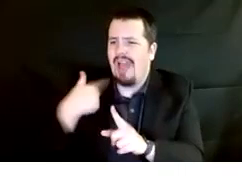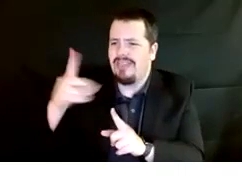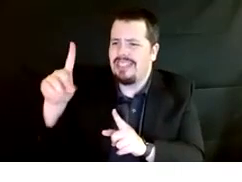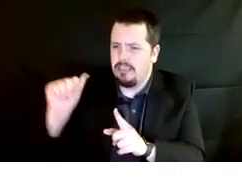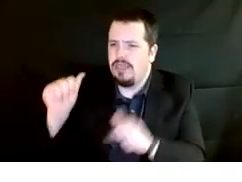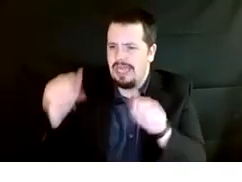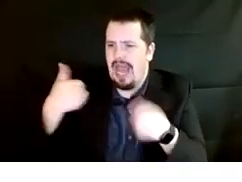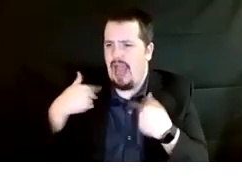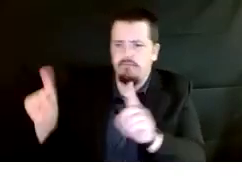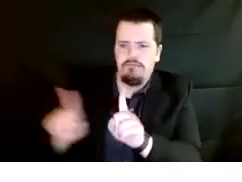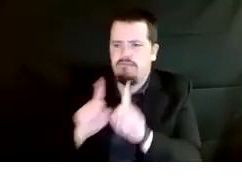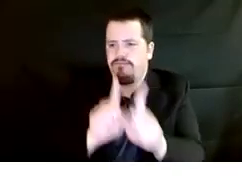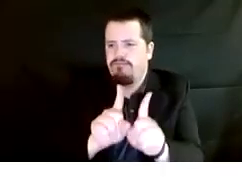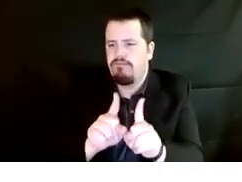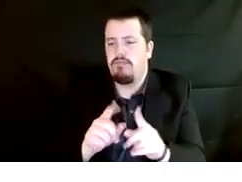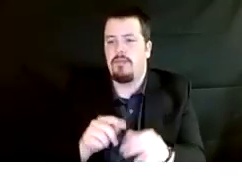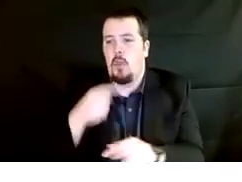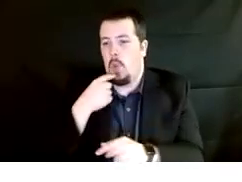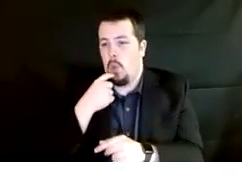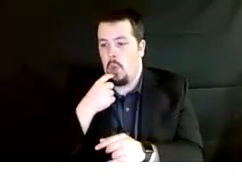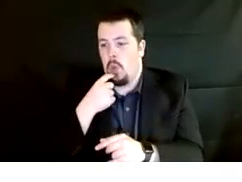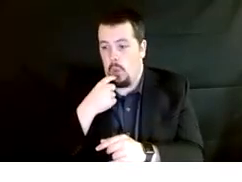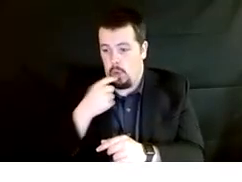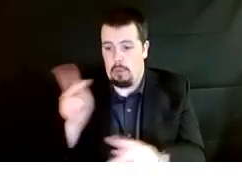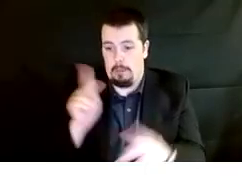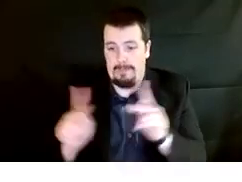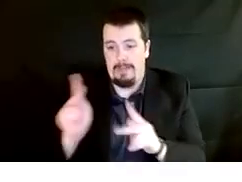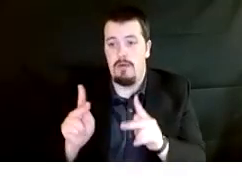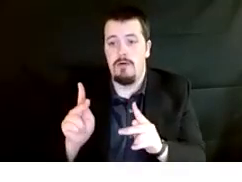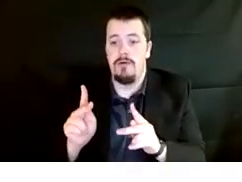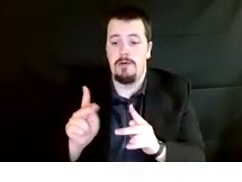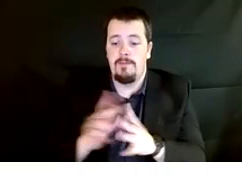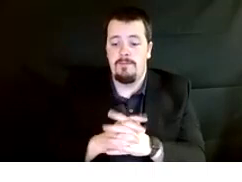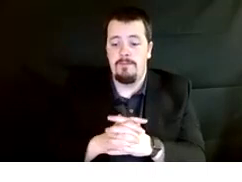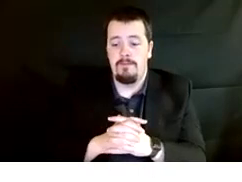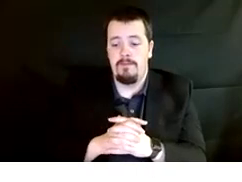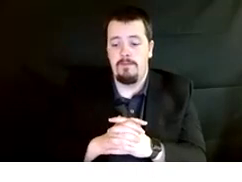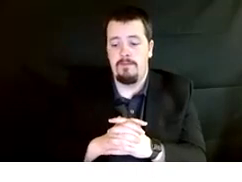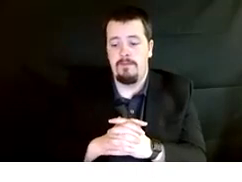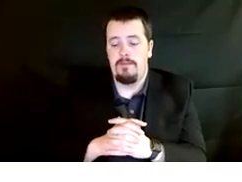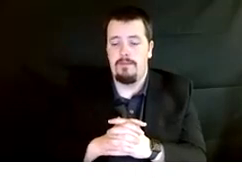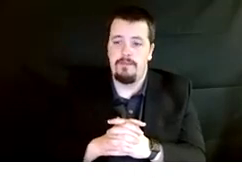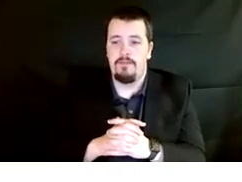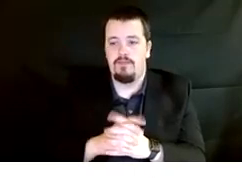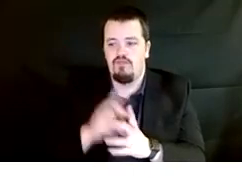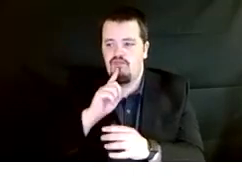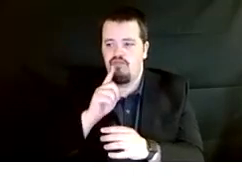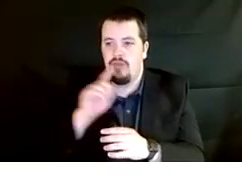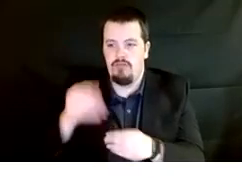um and we told them uh we told folks to um to pull that up on their phone and bring it with them so